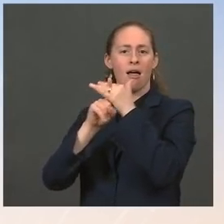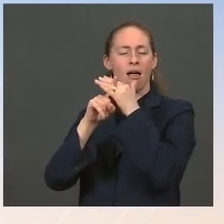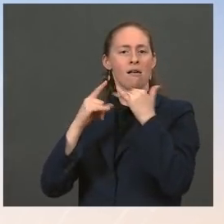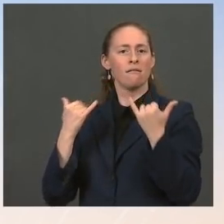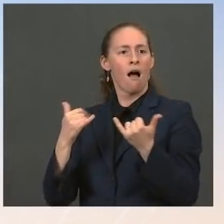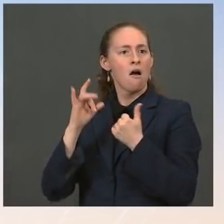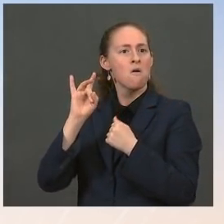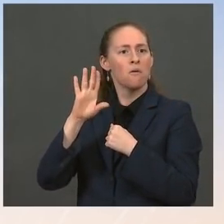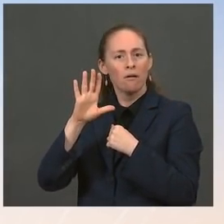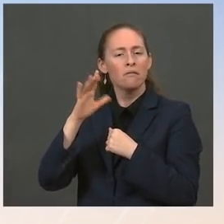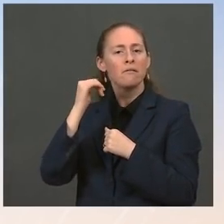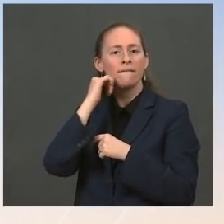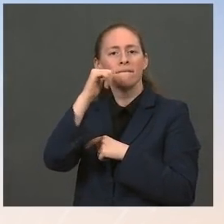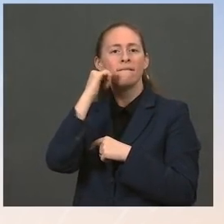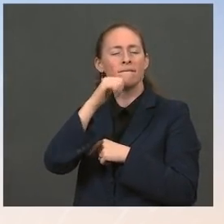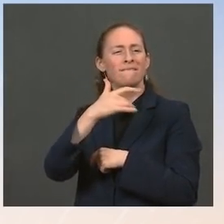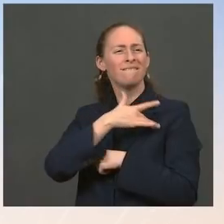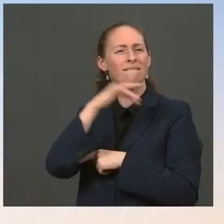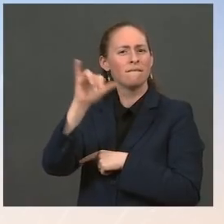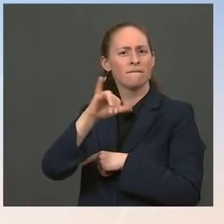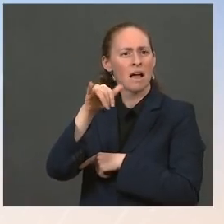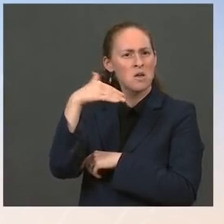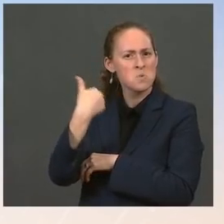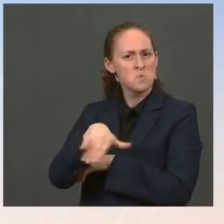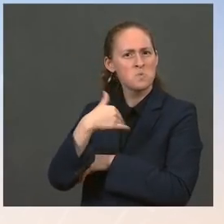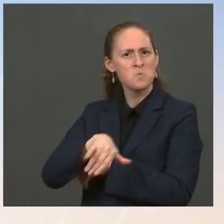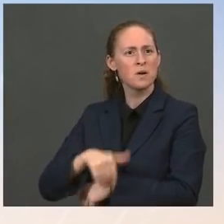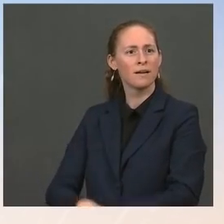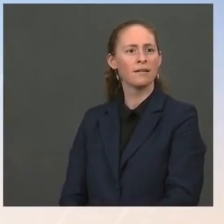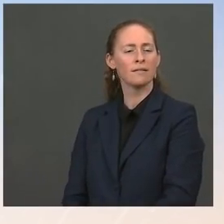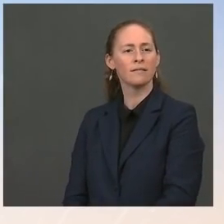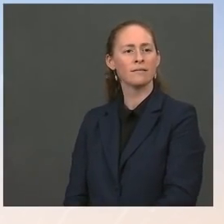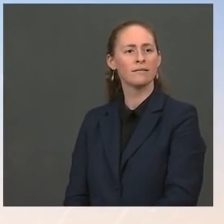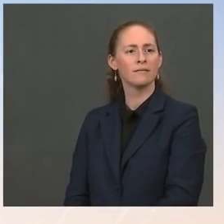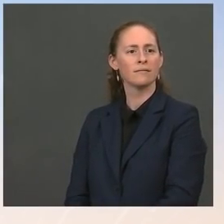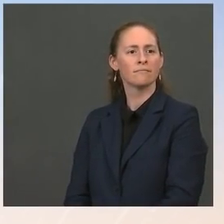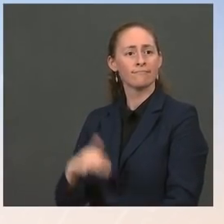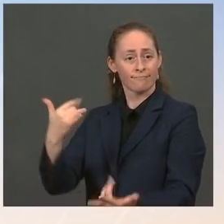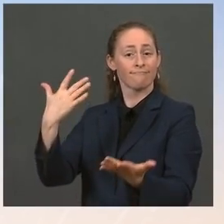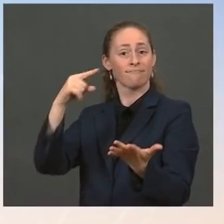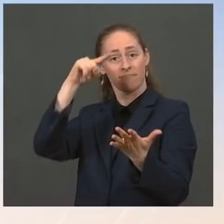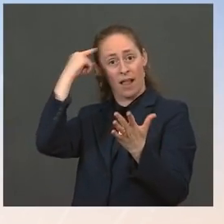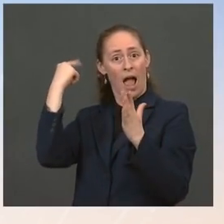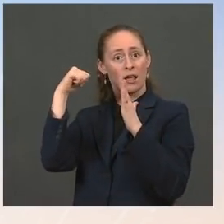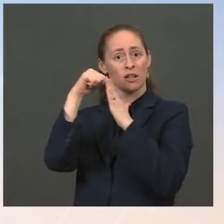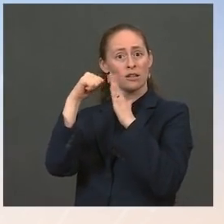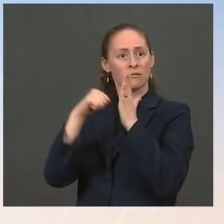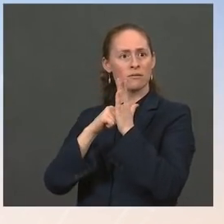that some feel are at crisis levels -- Black agenda issues. The Vice President just had the heads of Divine Nine